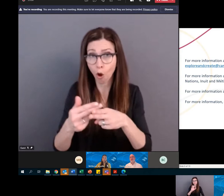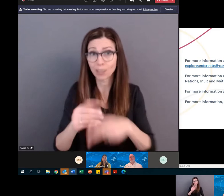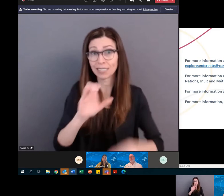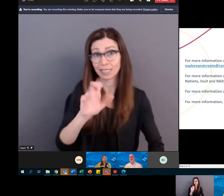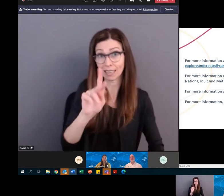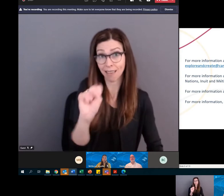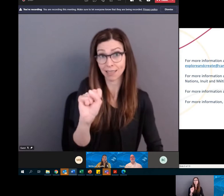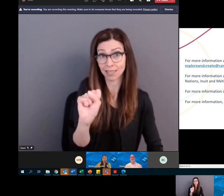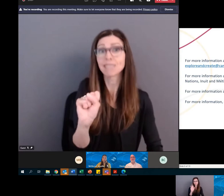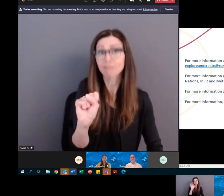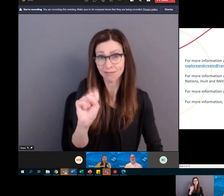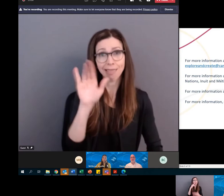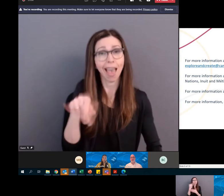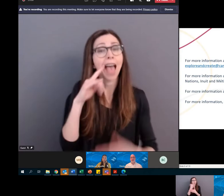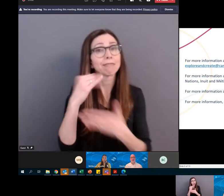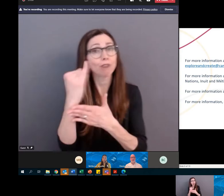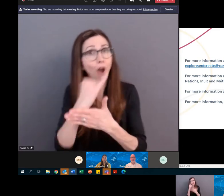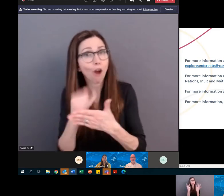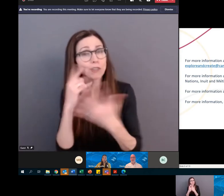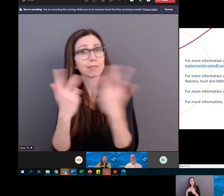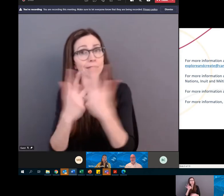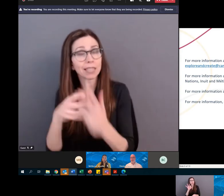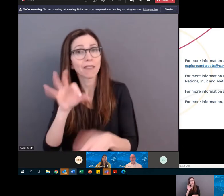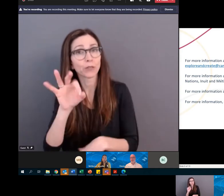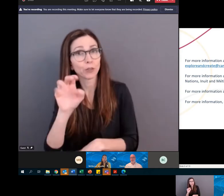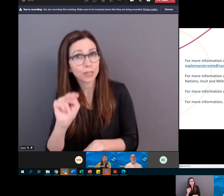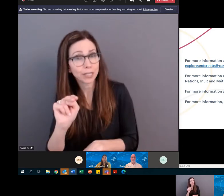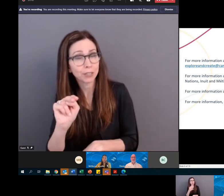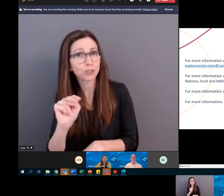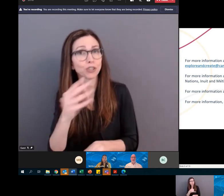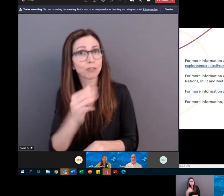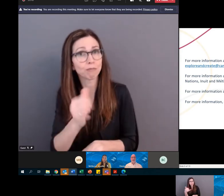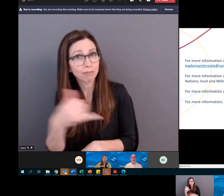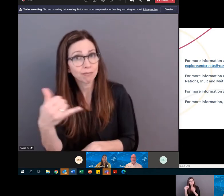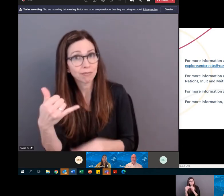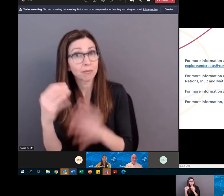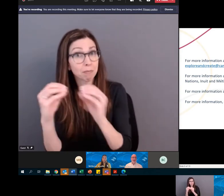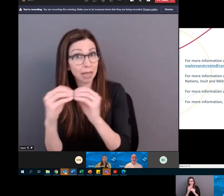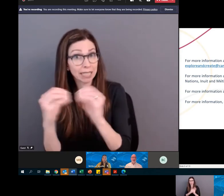and Cultures of First Nations, Inuit and Métis Peoples, please contact